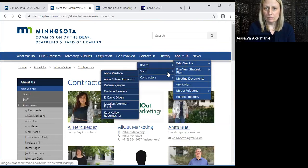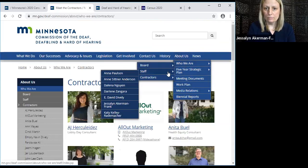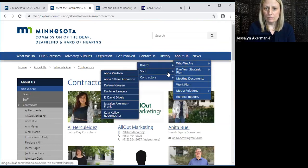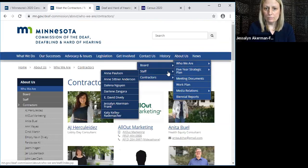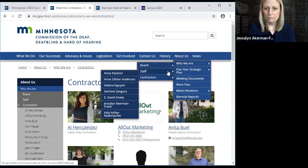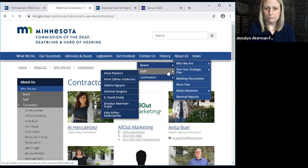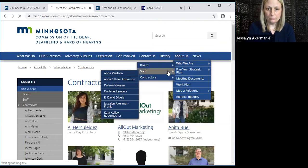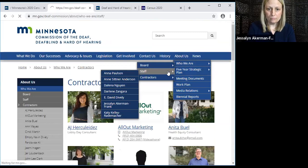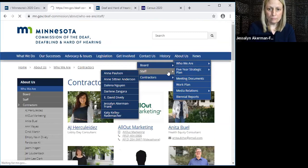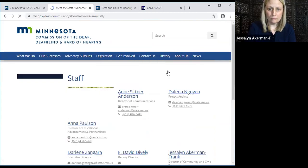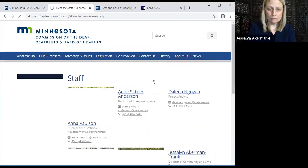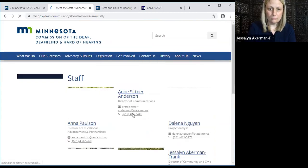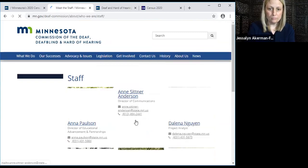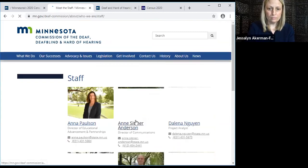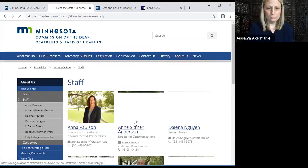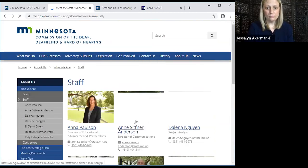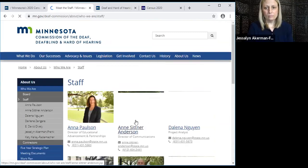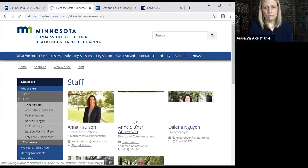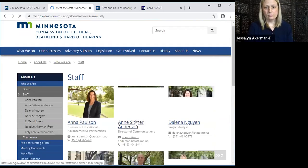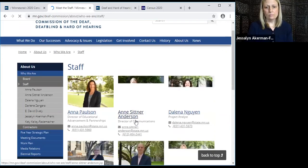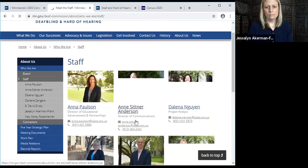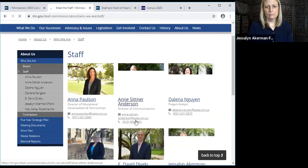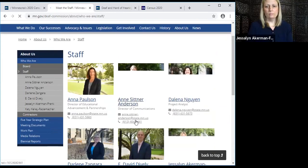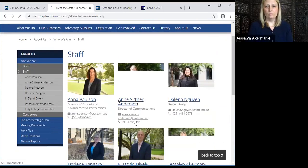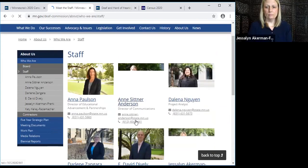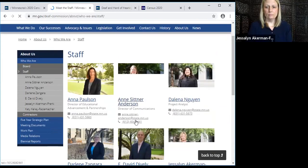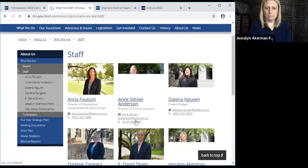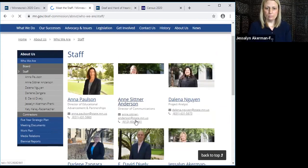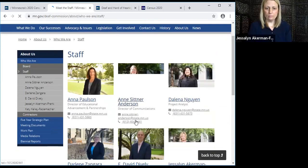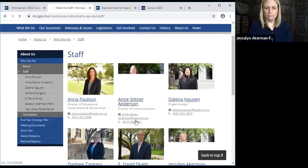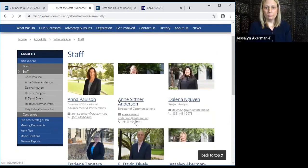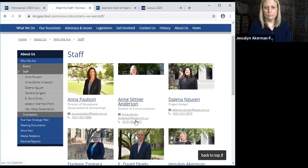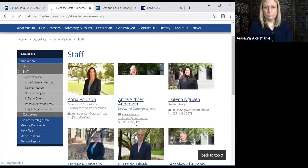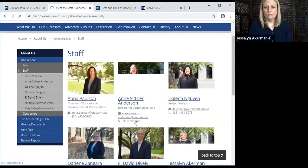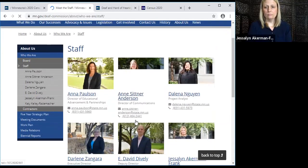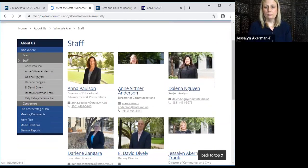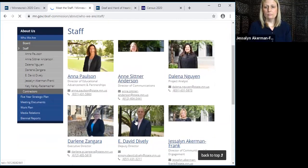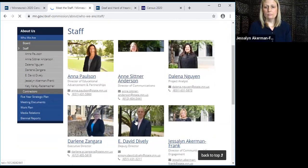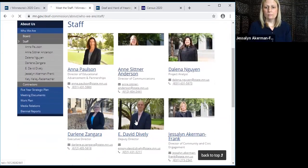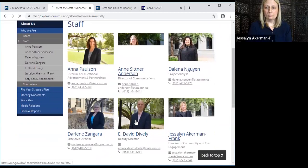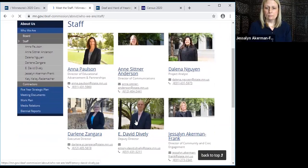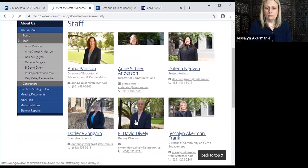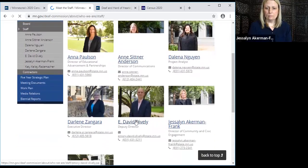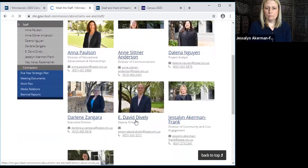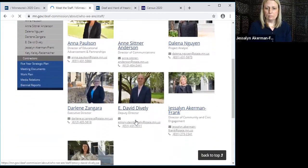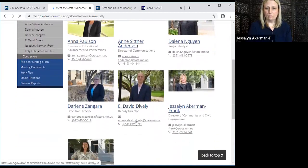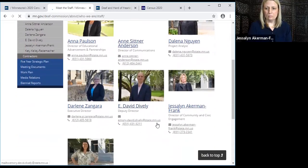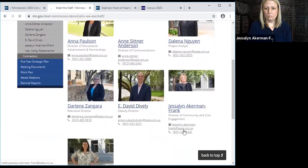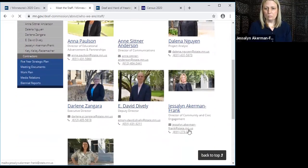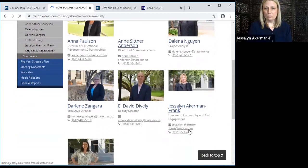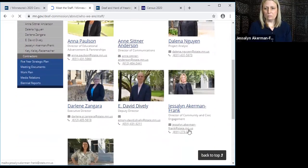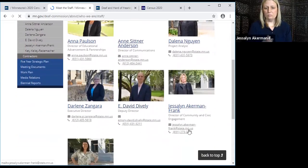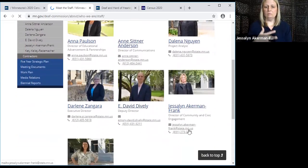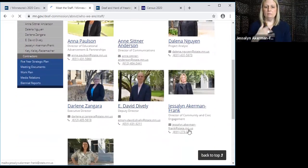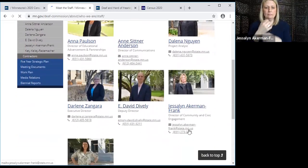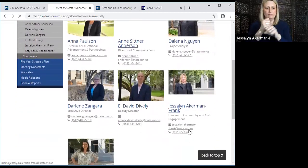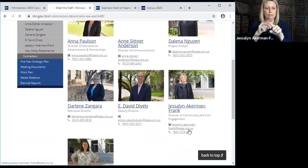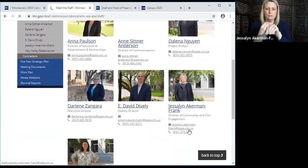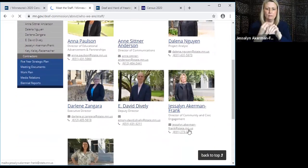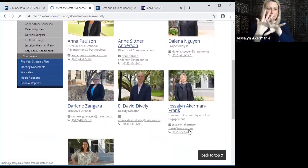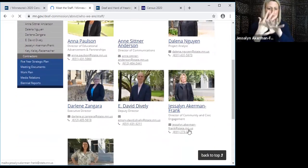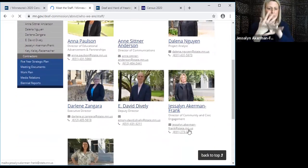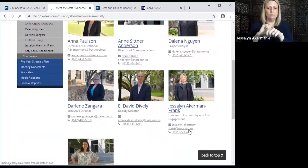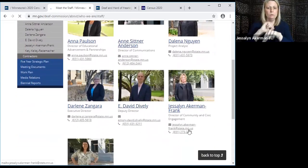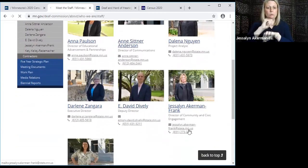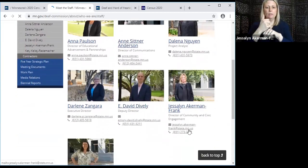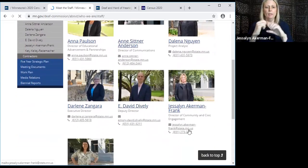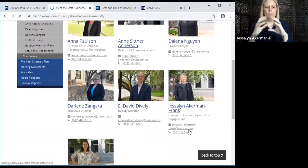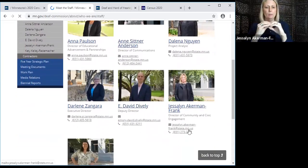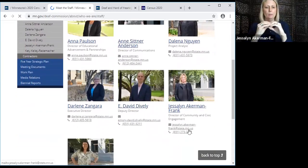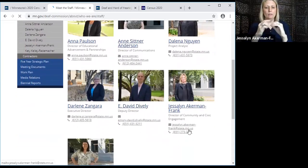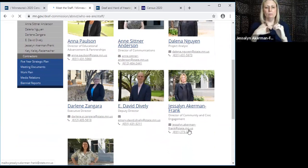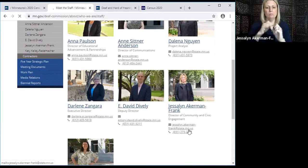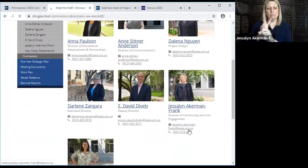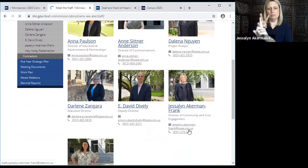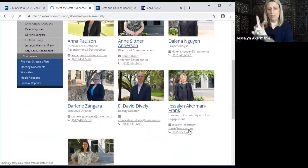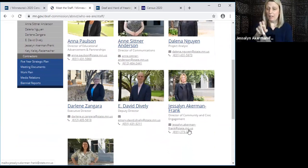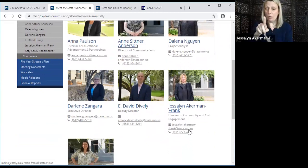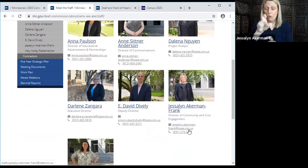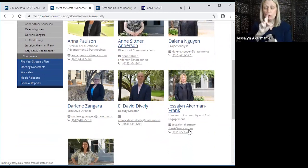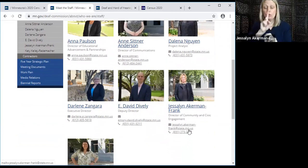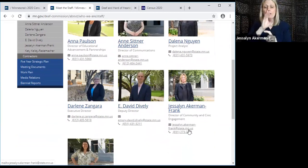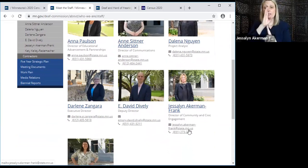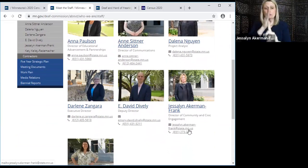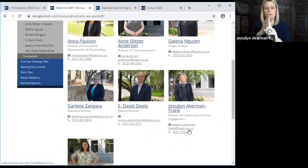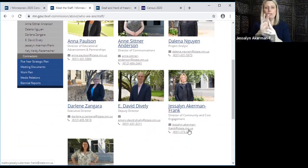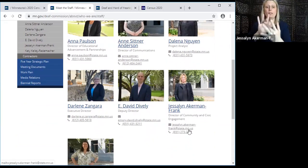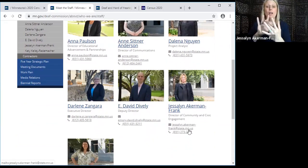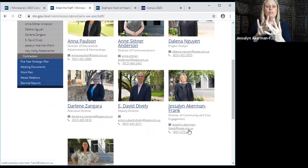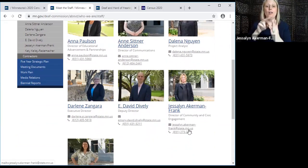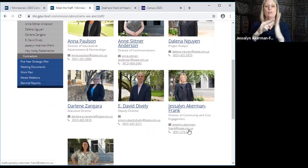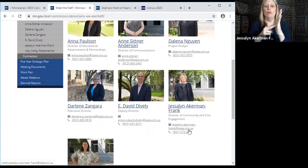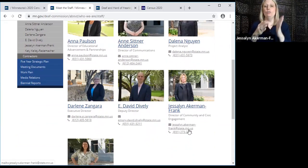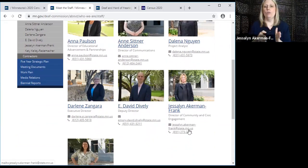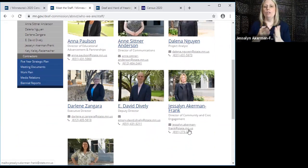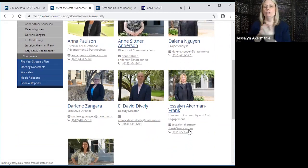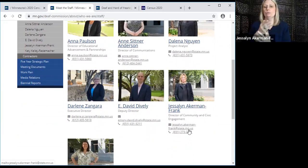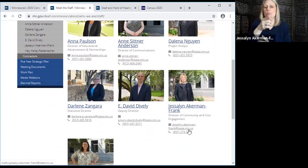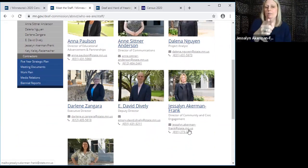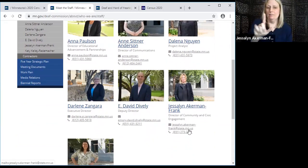same location.